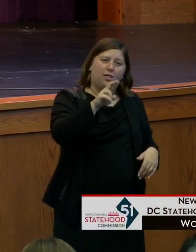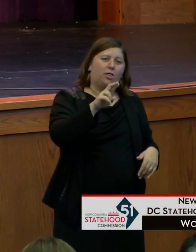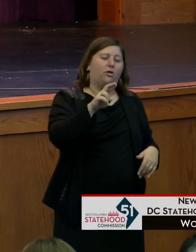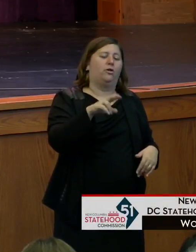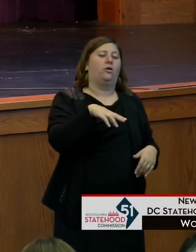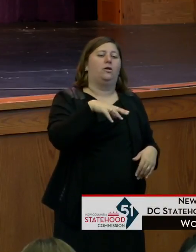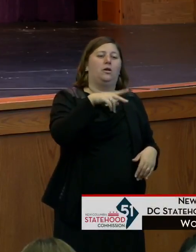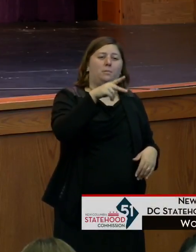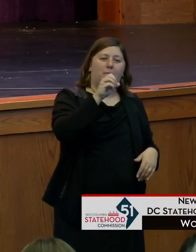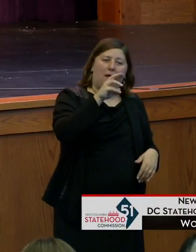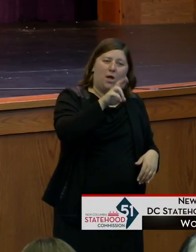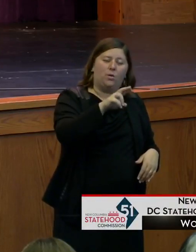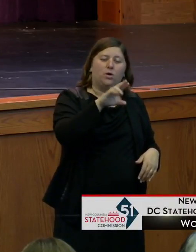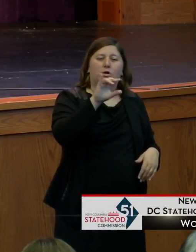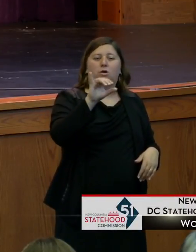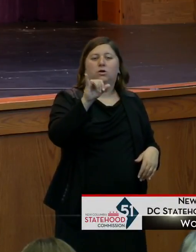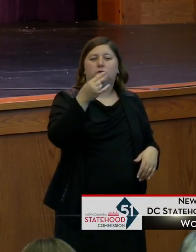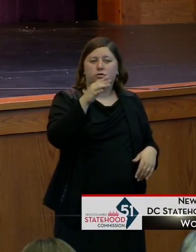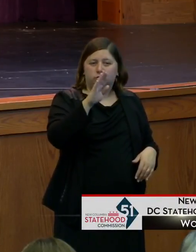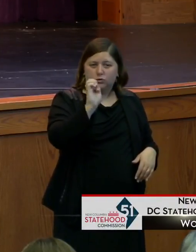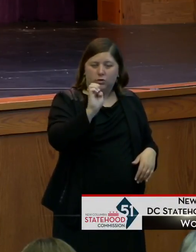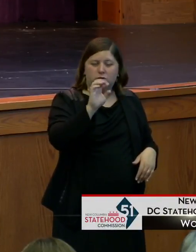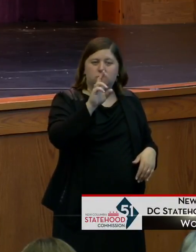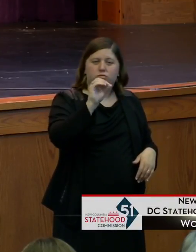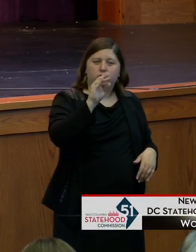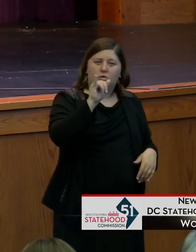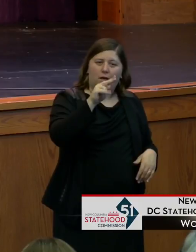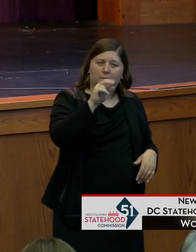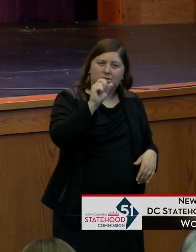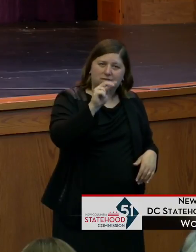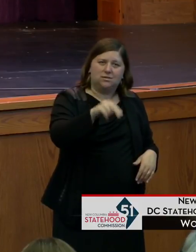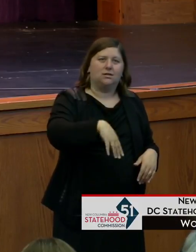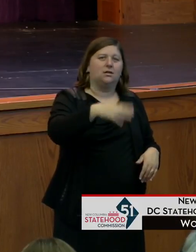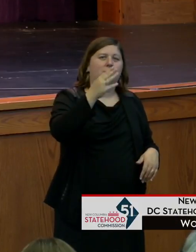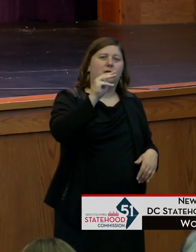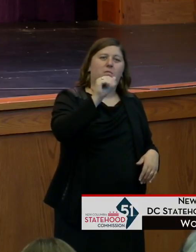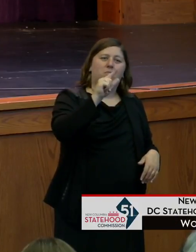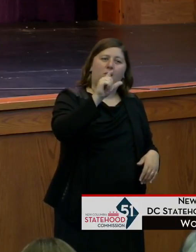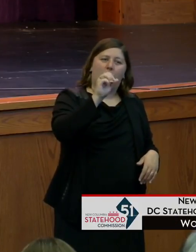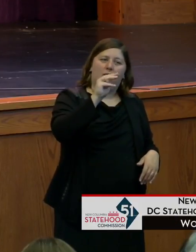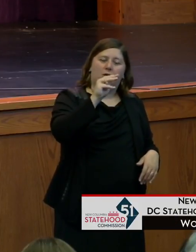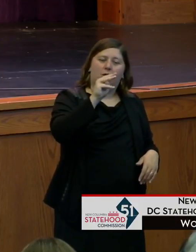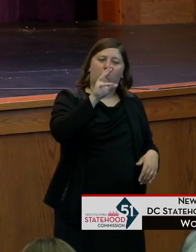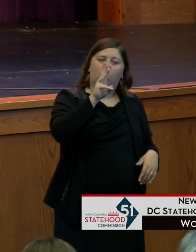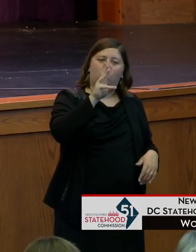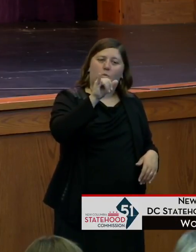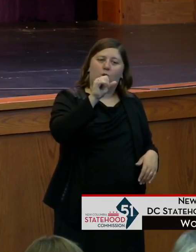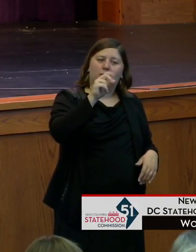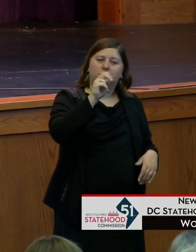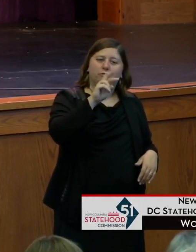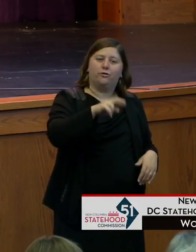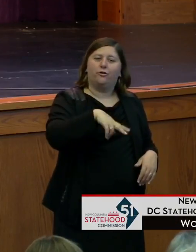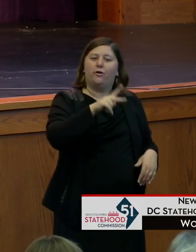JOYCE ROBINSON PAUL, MALCOLM WISEMAN, KAREN, I'M GOING TO PUT YOUR NAME IN THERE.